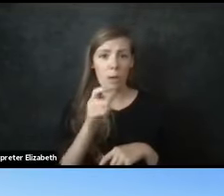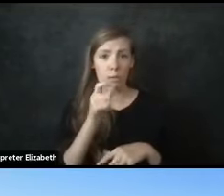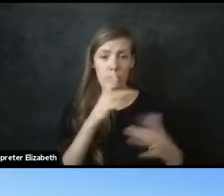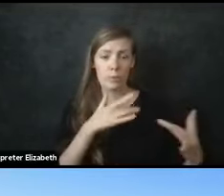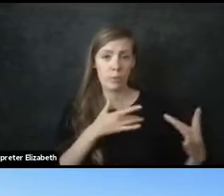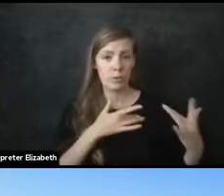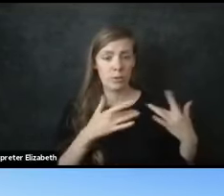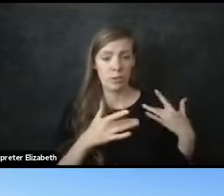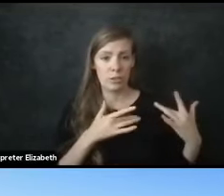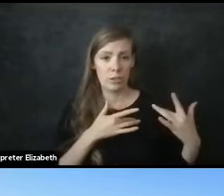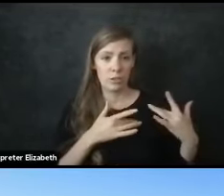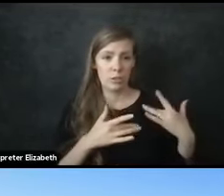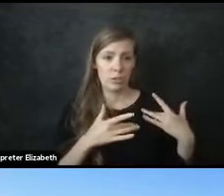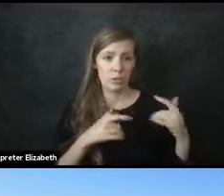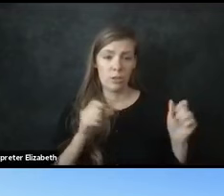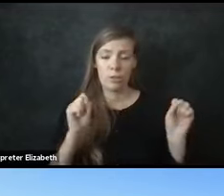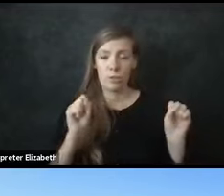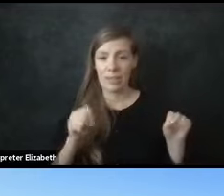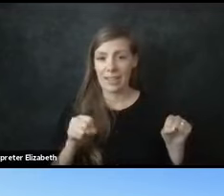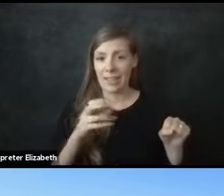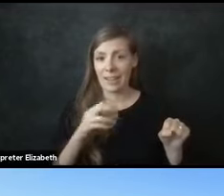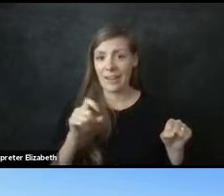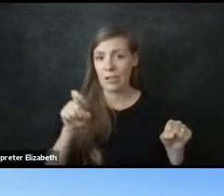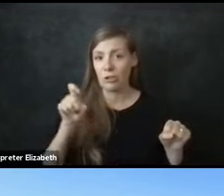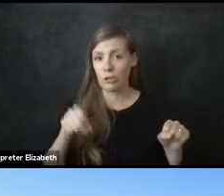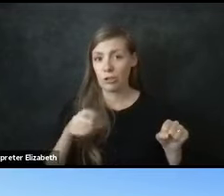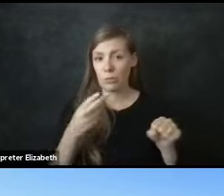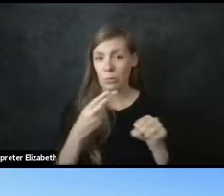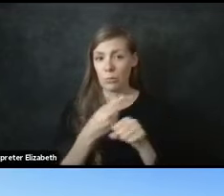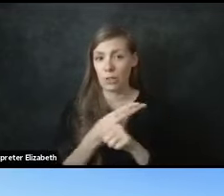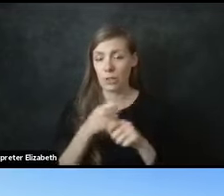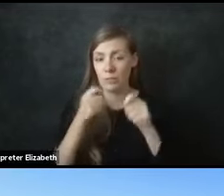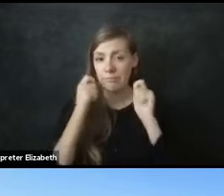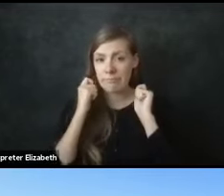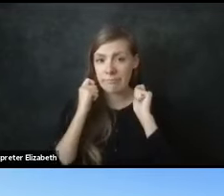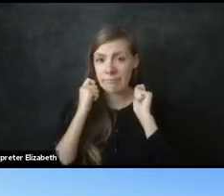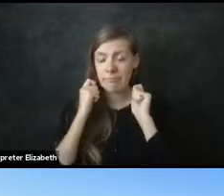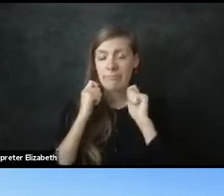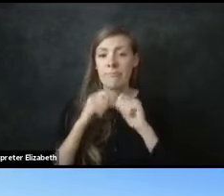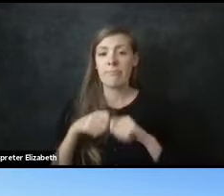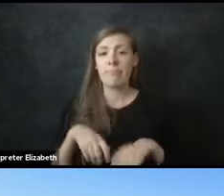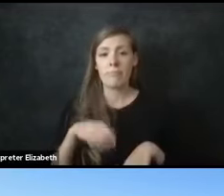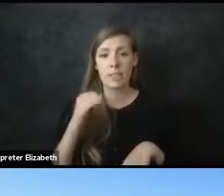you can and should wear your facial covering your mask. If you're in settings that you're